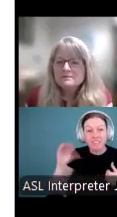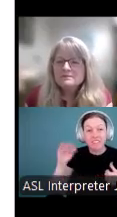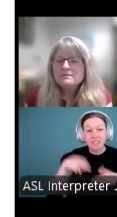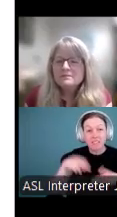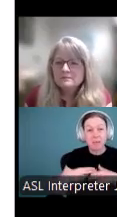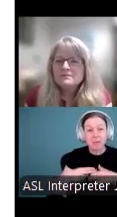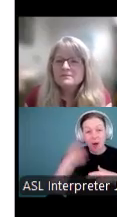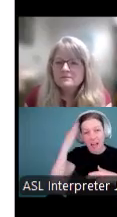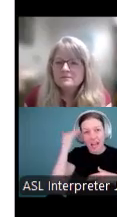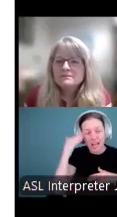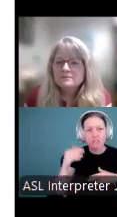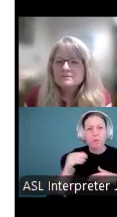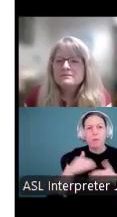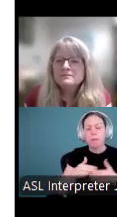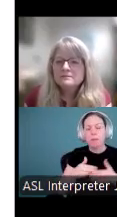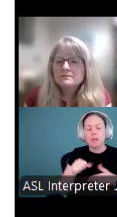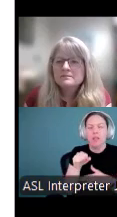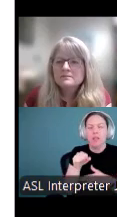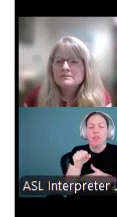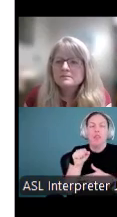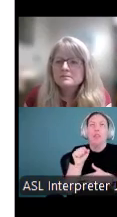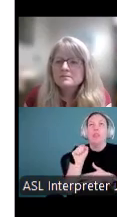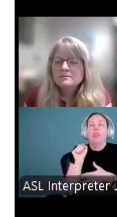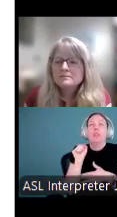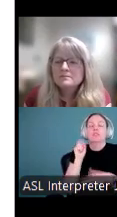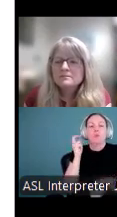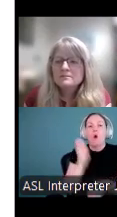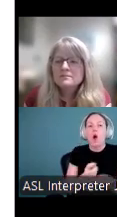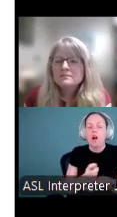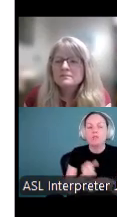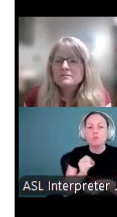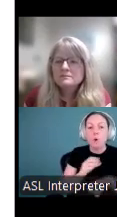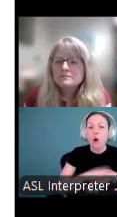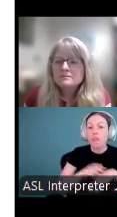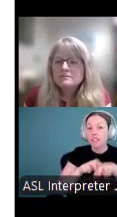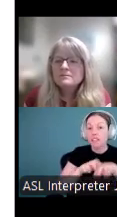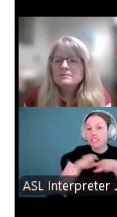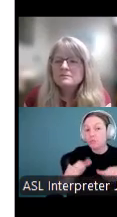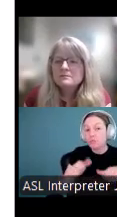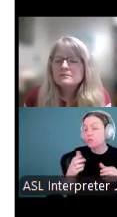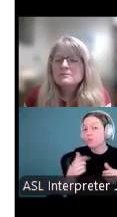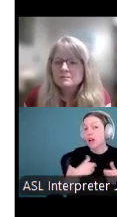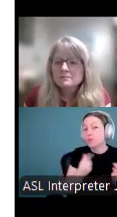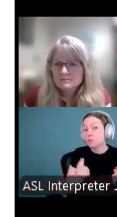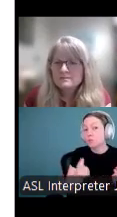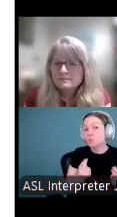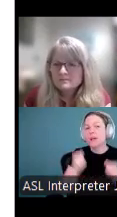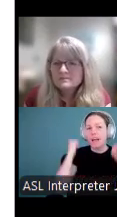to lift it, so to your point about being on the couch, a lot of times I'll put them with their elbows on the like the arm